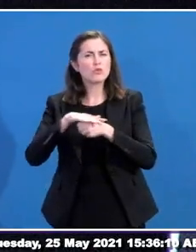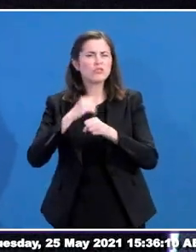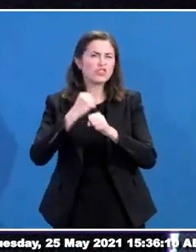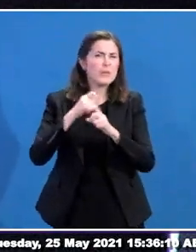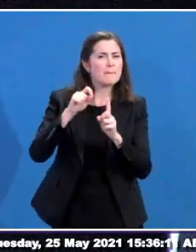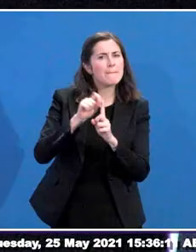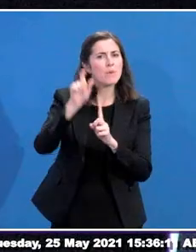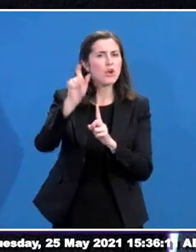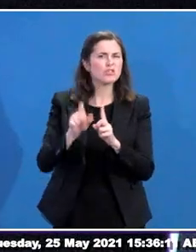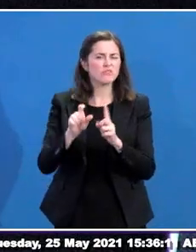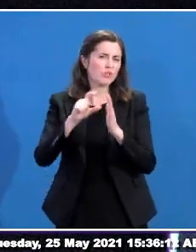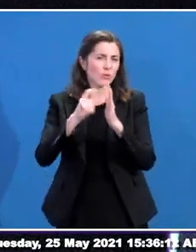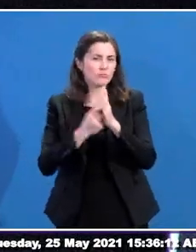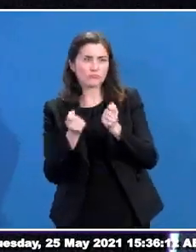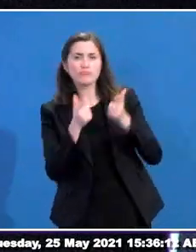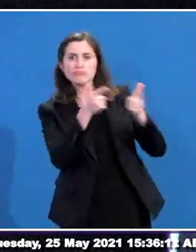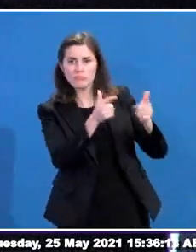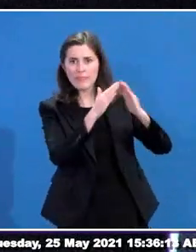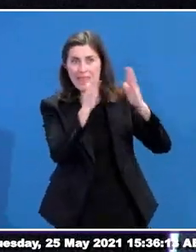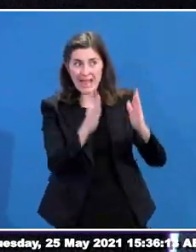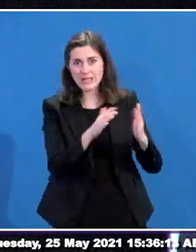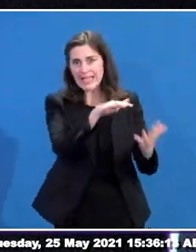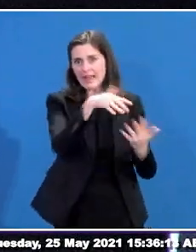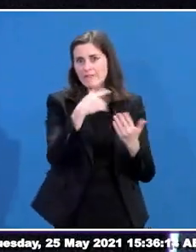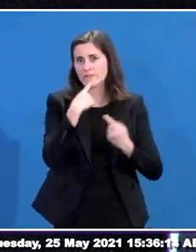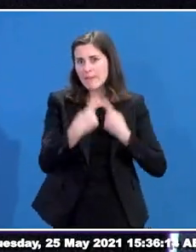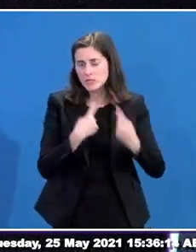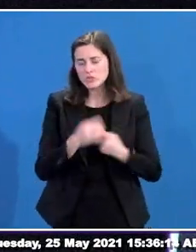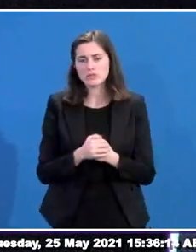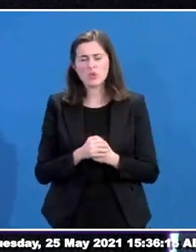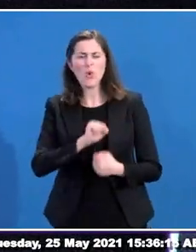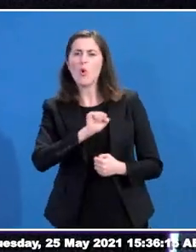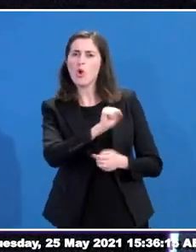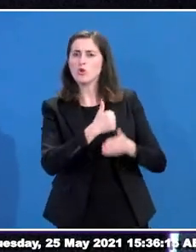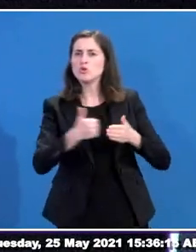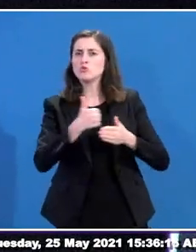There was also her own GP who she made a visit to.